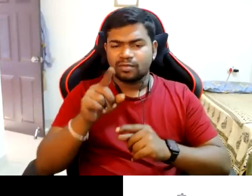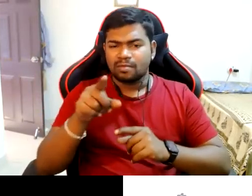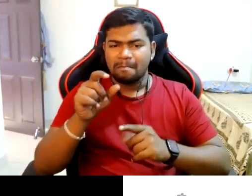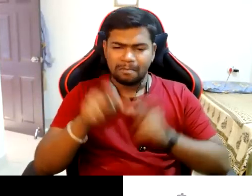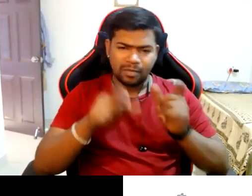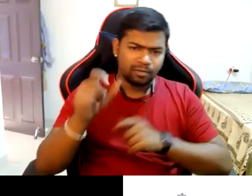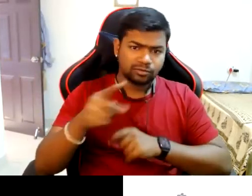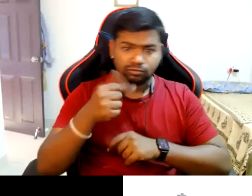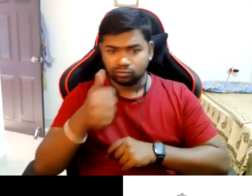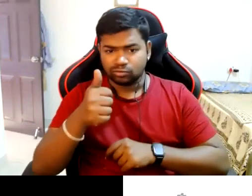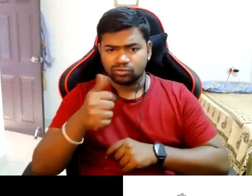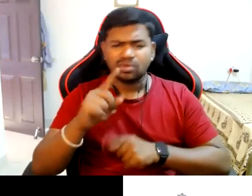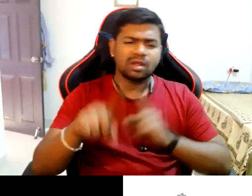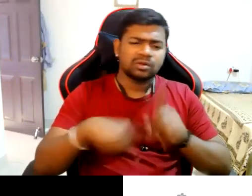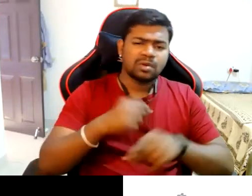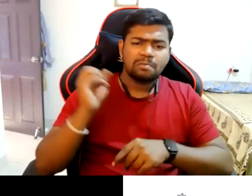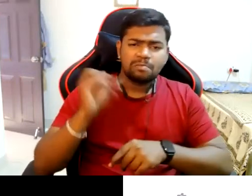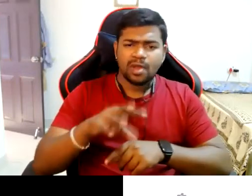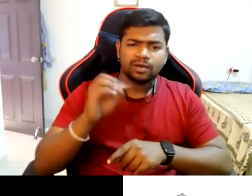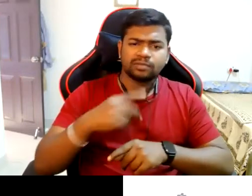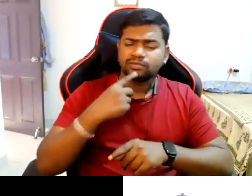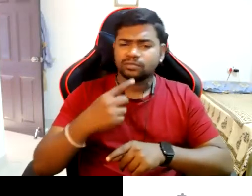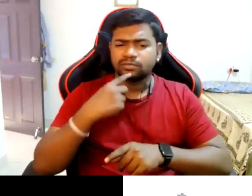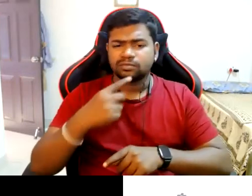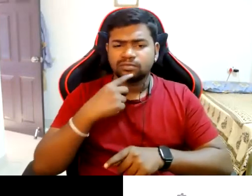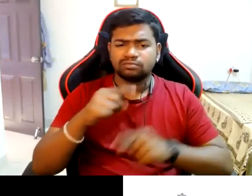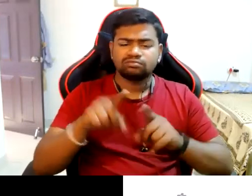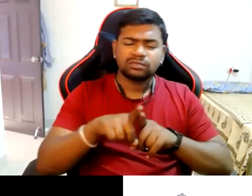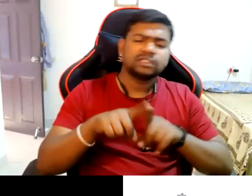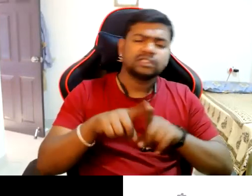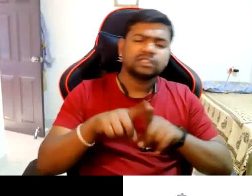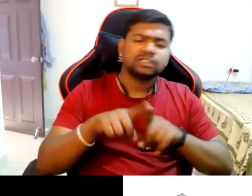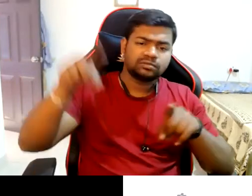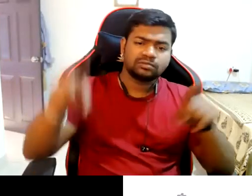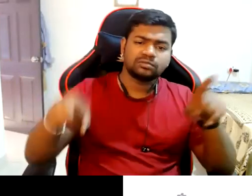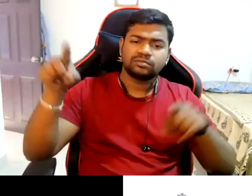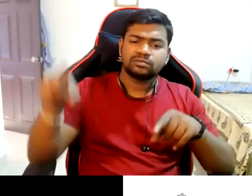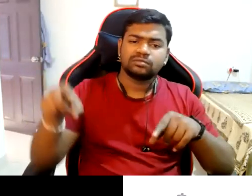Life is a sin curve what goes up. Comes down we are born we have to die. None of us is immortal.